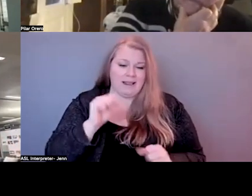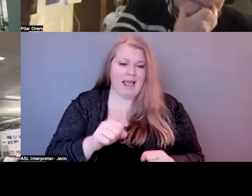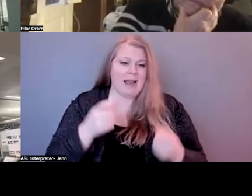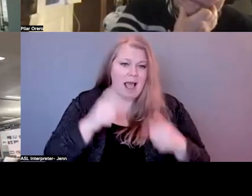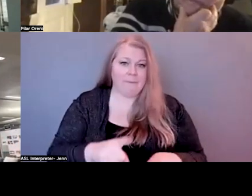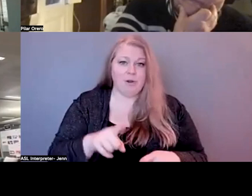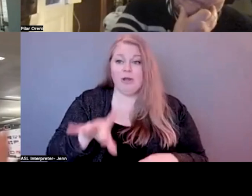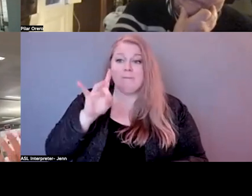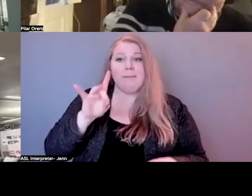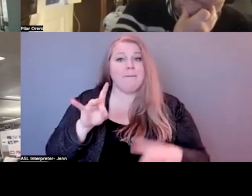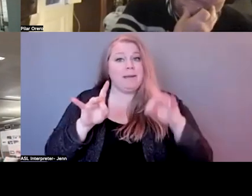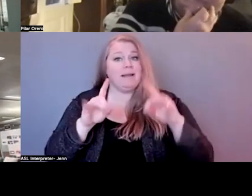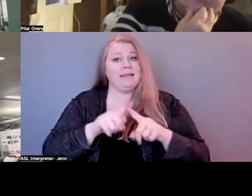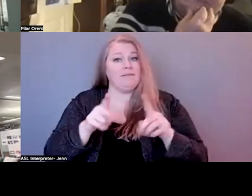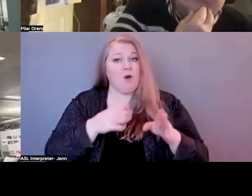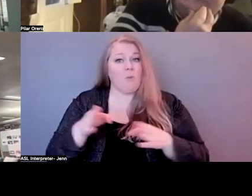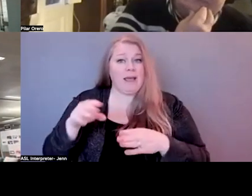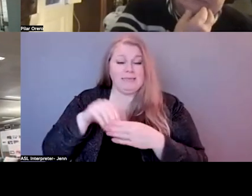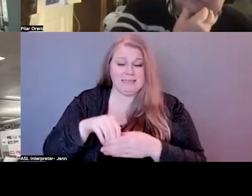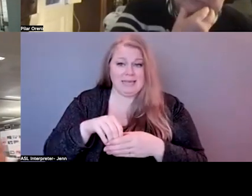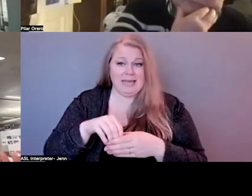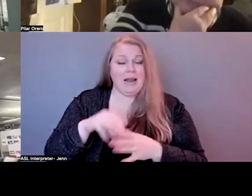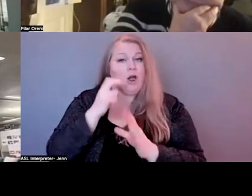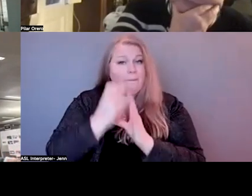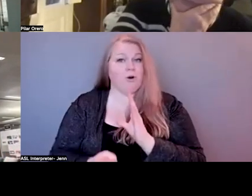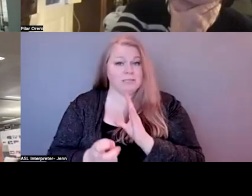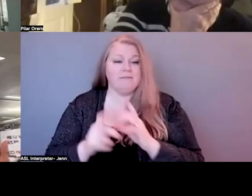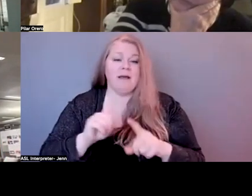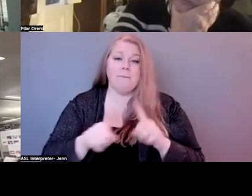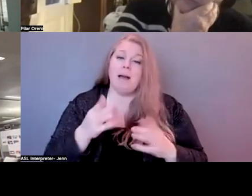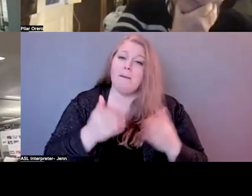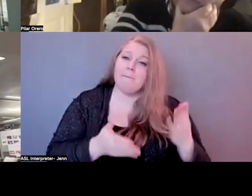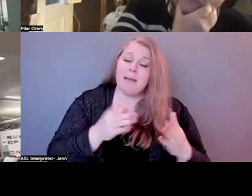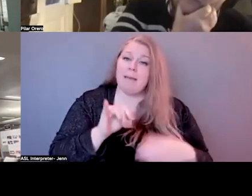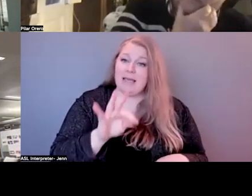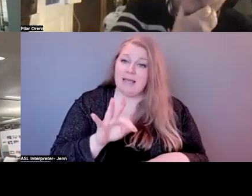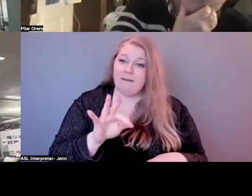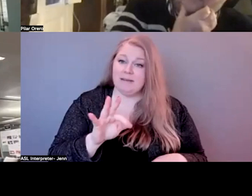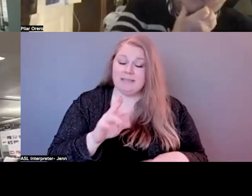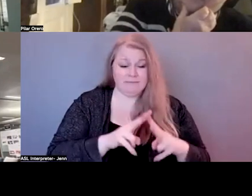up in different ways but if it is difficult for you to reach